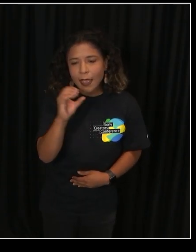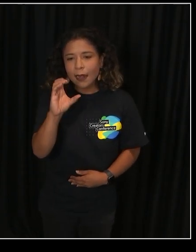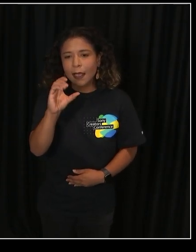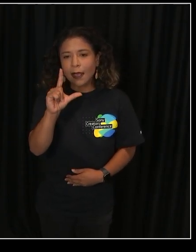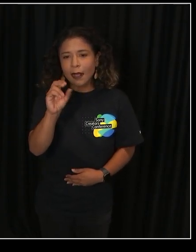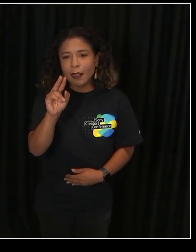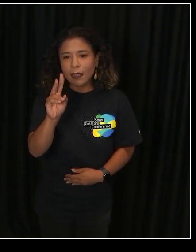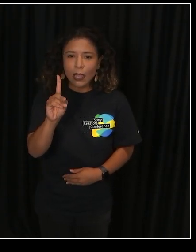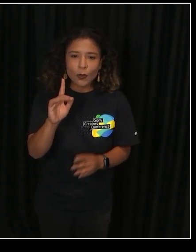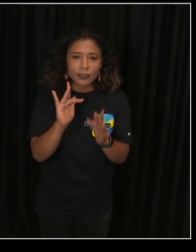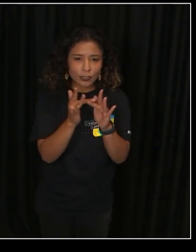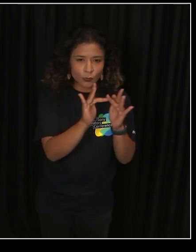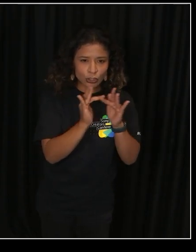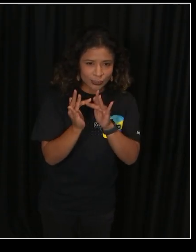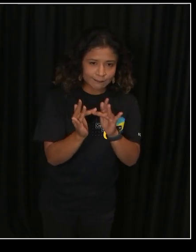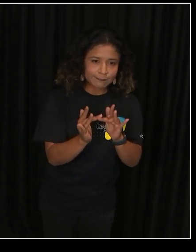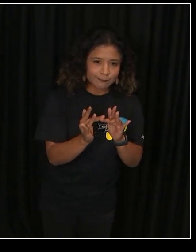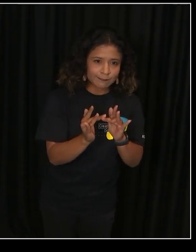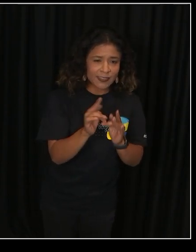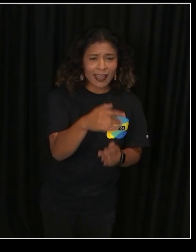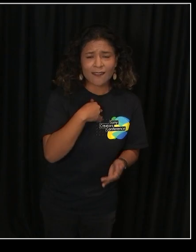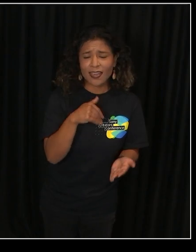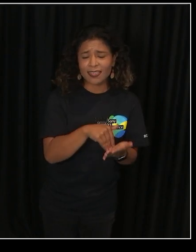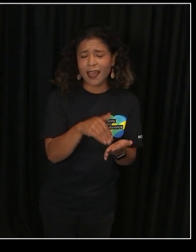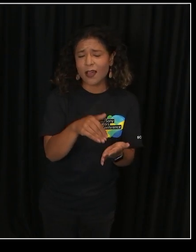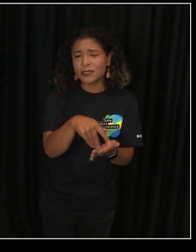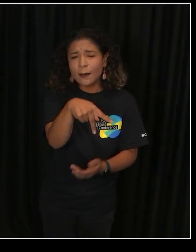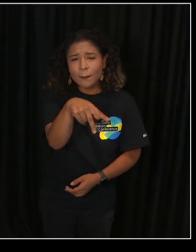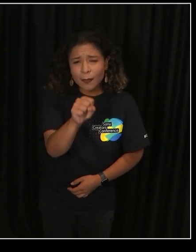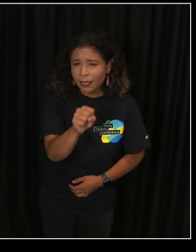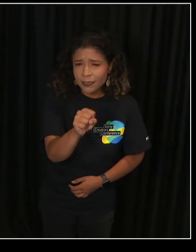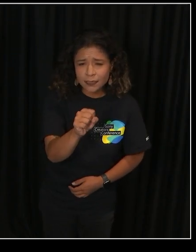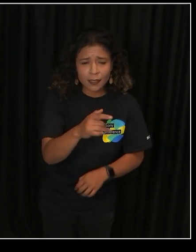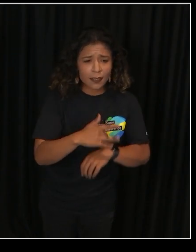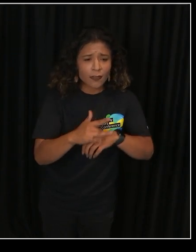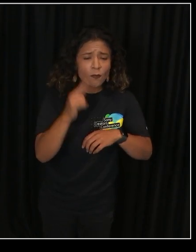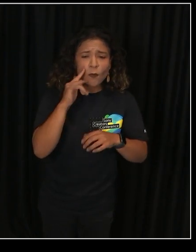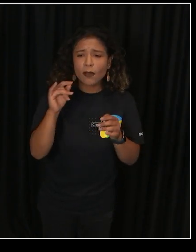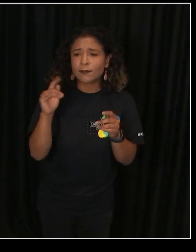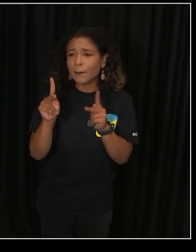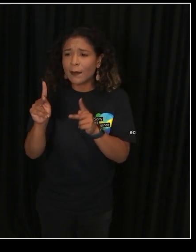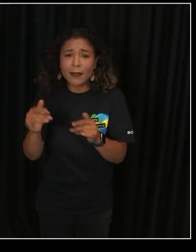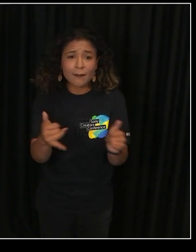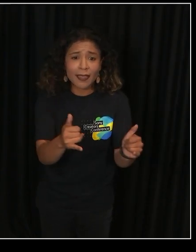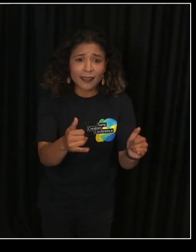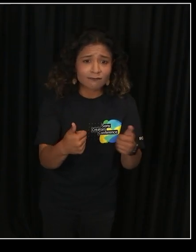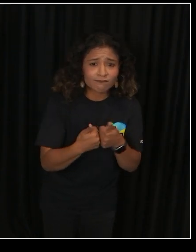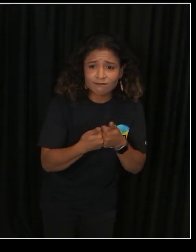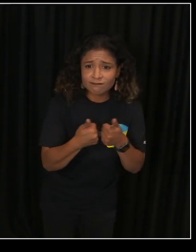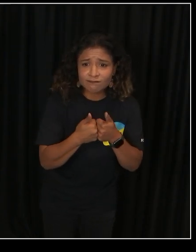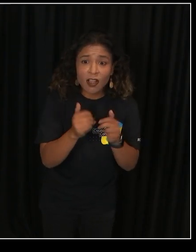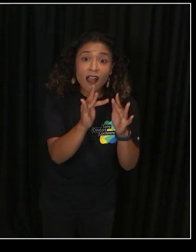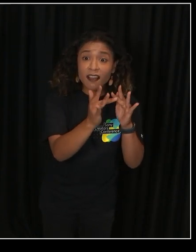and they have thousands of PlayStations that are available for humans to play PlayStation games online.